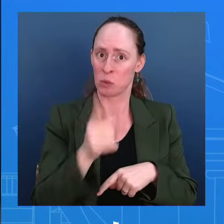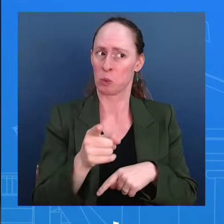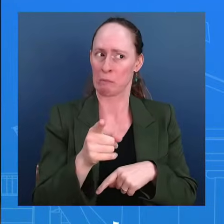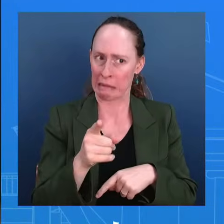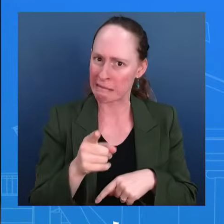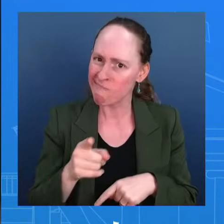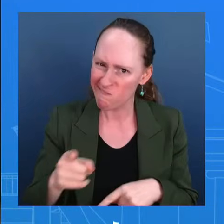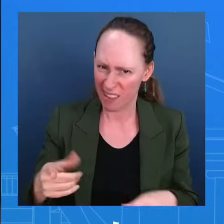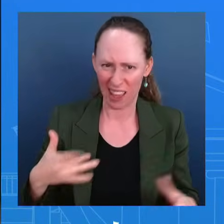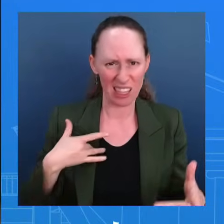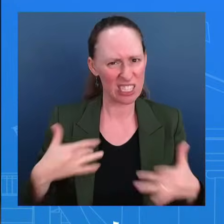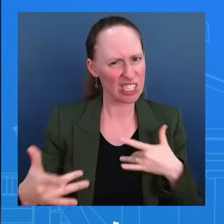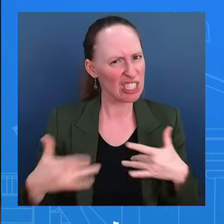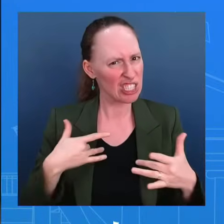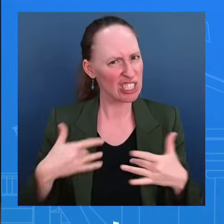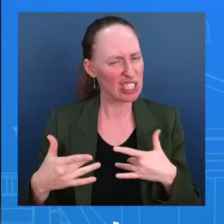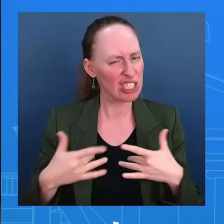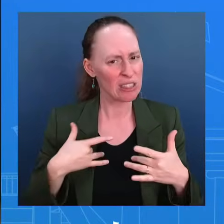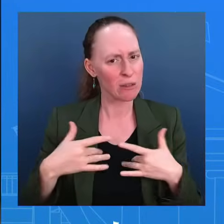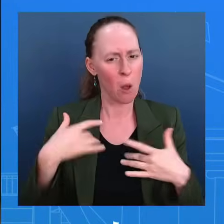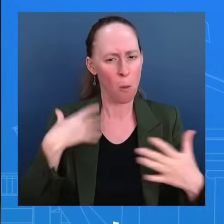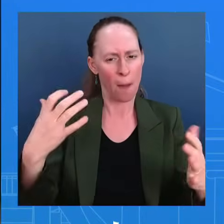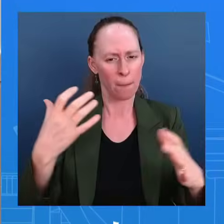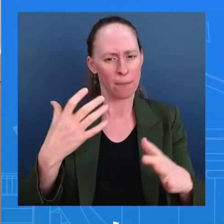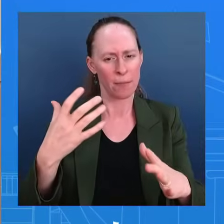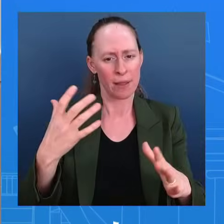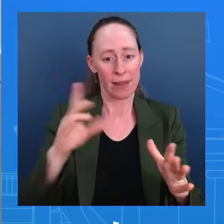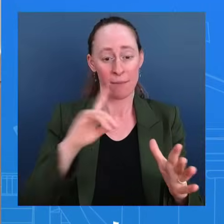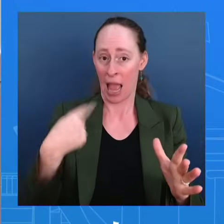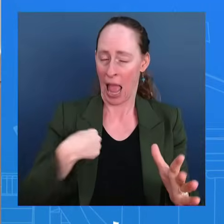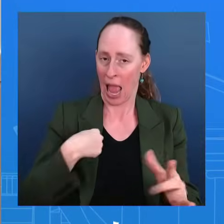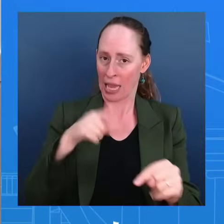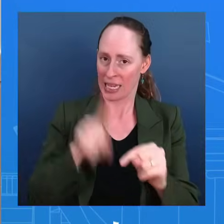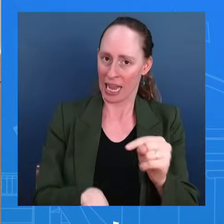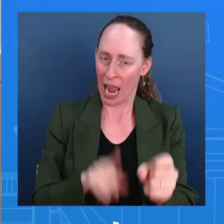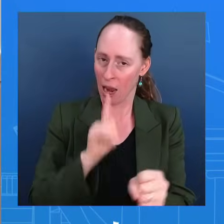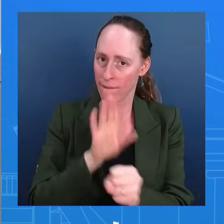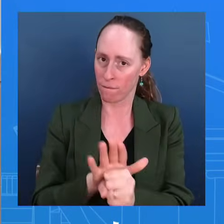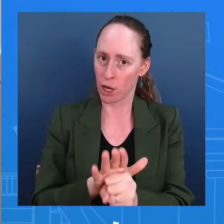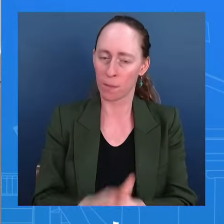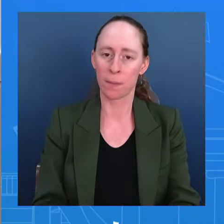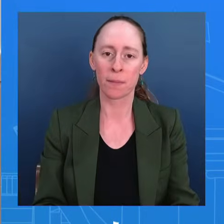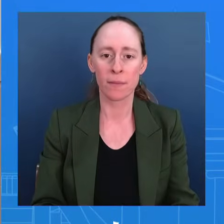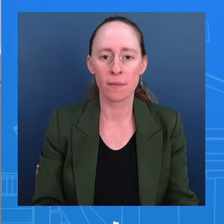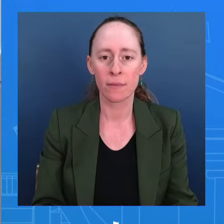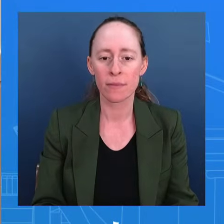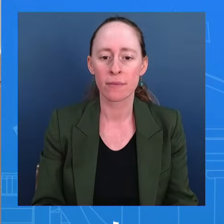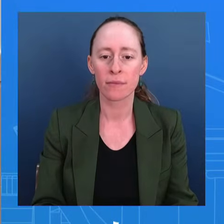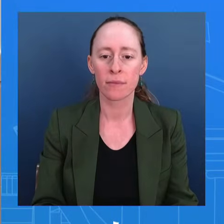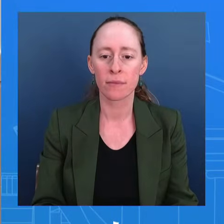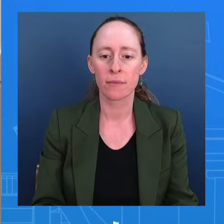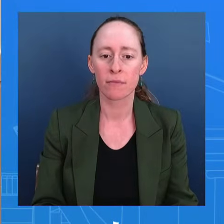I cannot confirm any of these calls. The Press: But is it -- how is it possible that the intelligence community wouldn't know that -- Ms. Jean-Pierre: I can't -- The Press: -- a former president spoke with Putin?